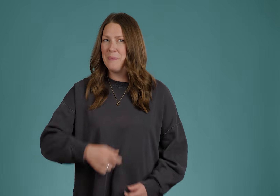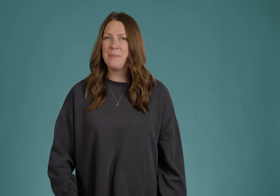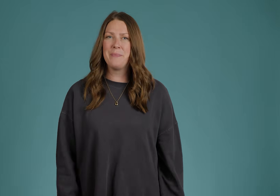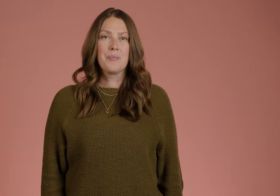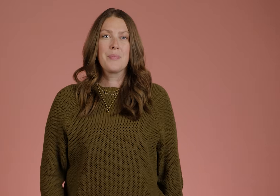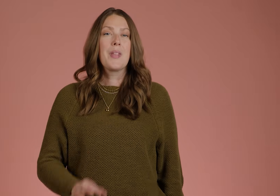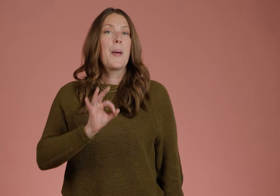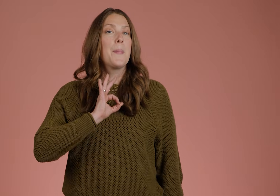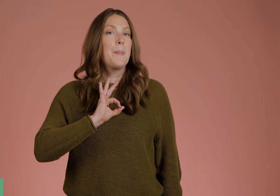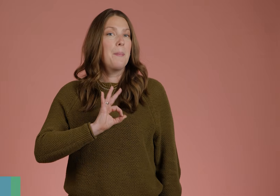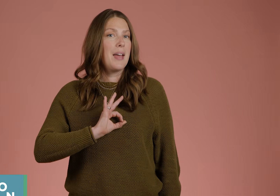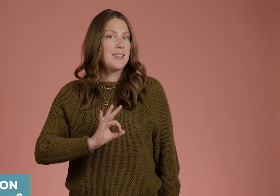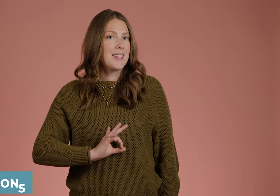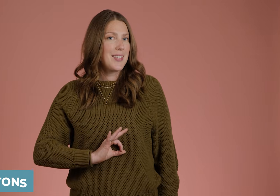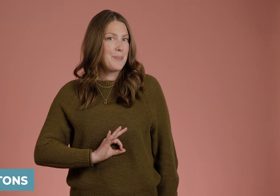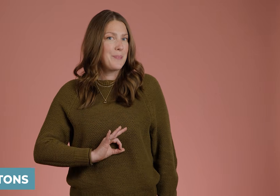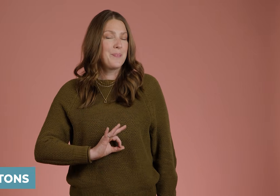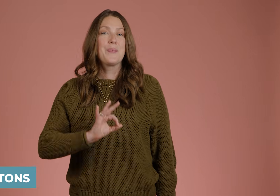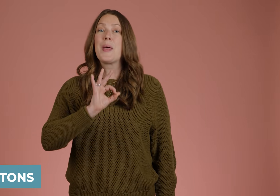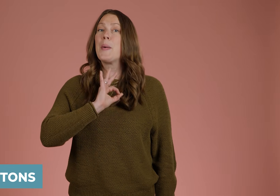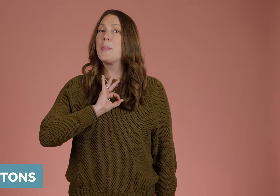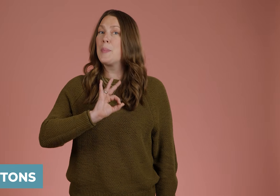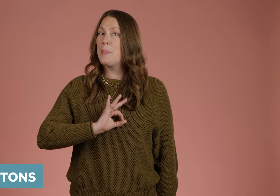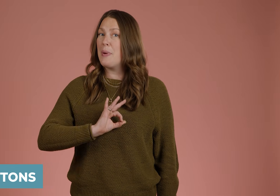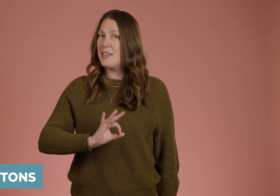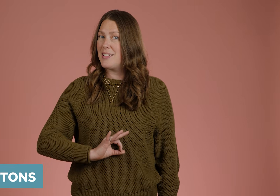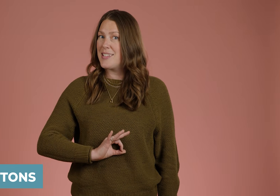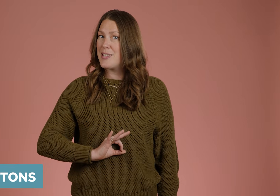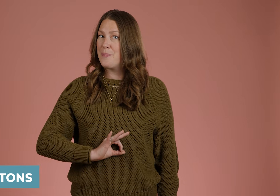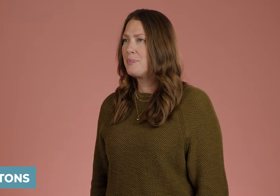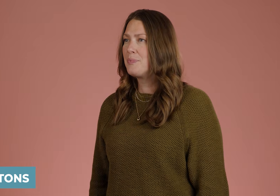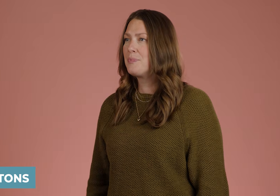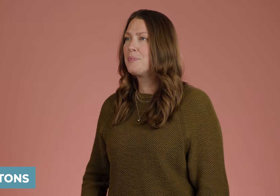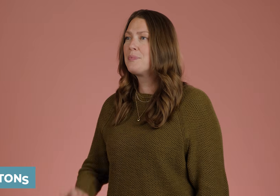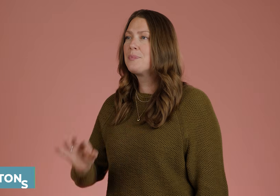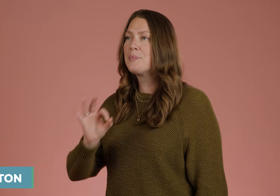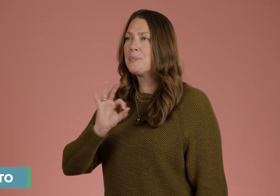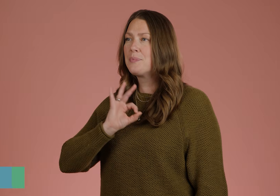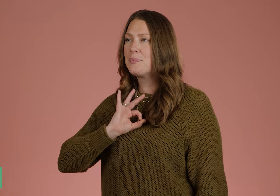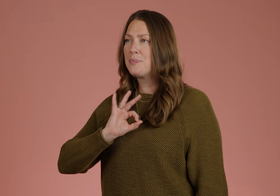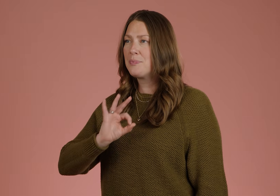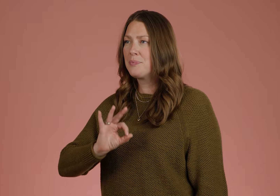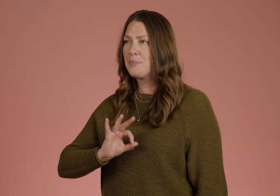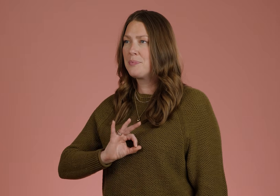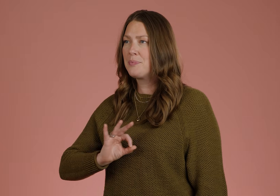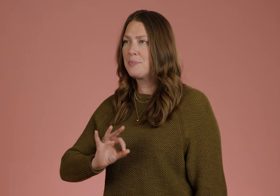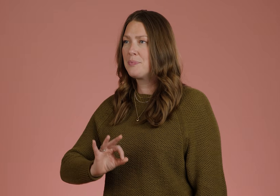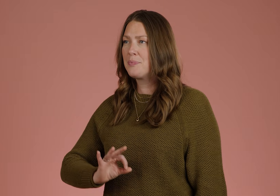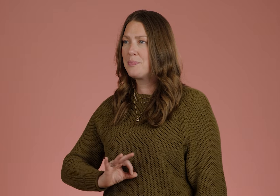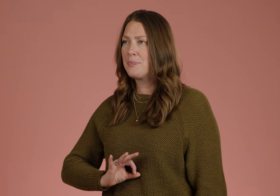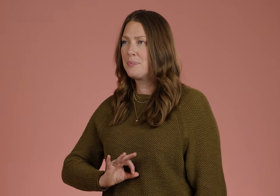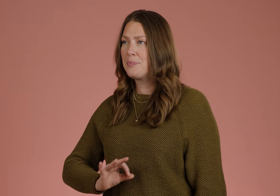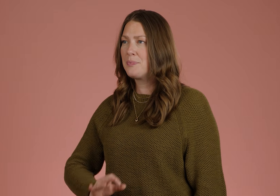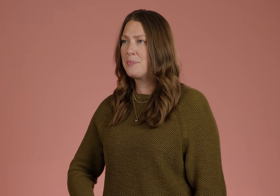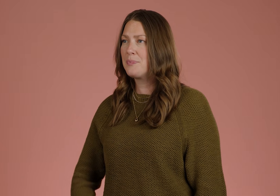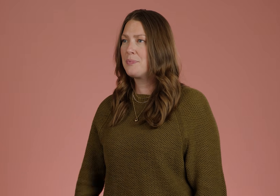Buttons, buttons. You have an F-shaped hand representing the buttons